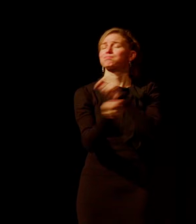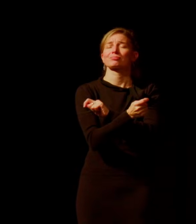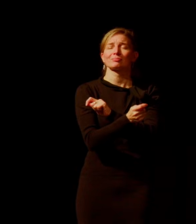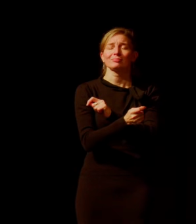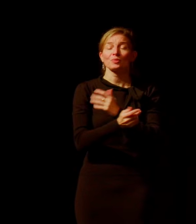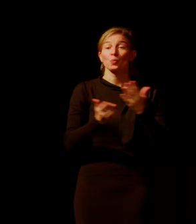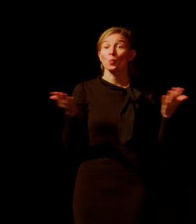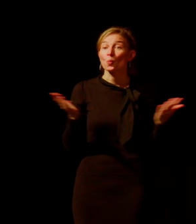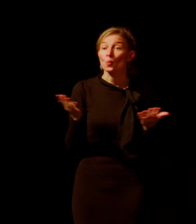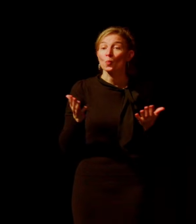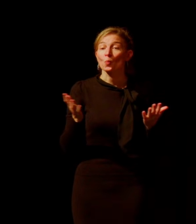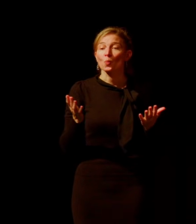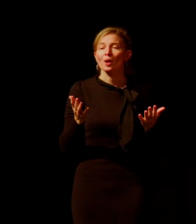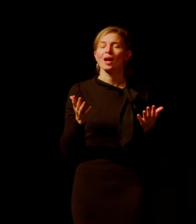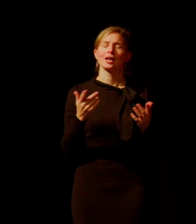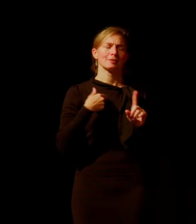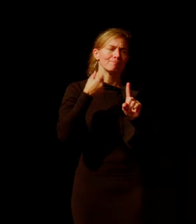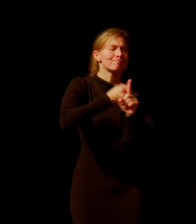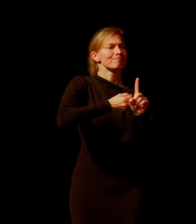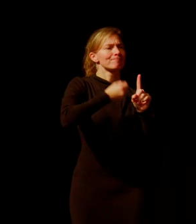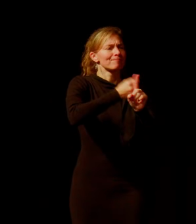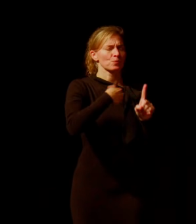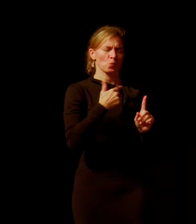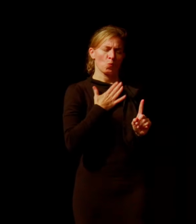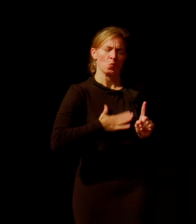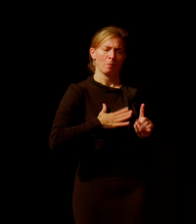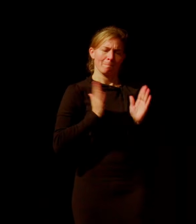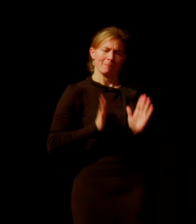when you start to advocate your desire at home.